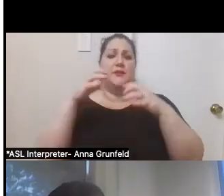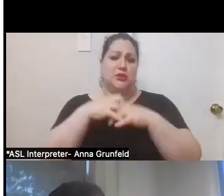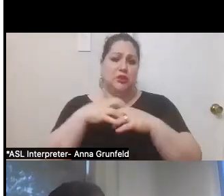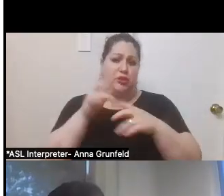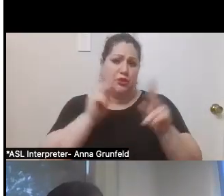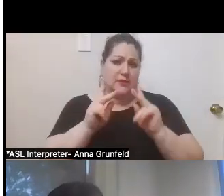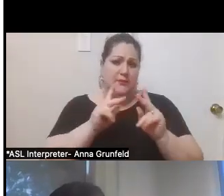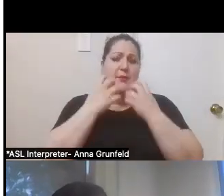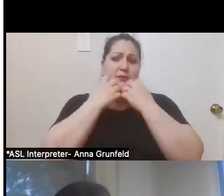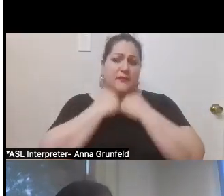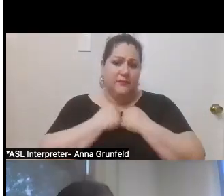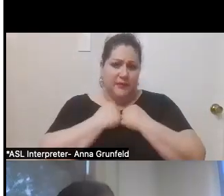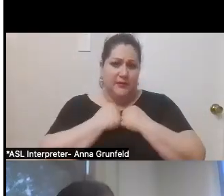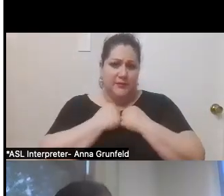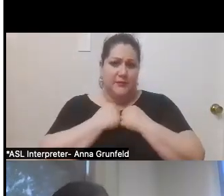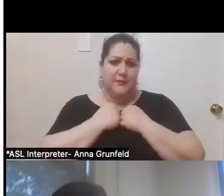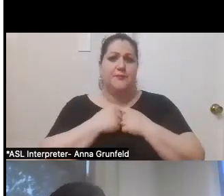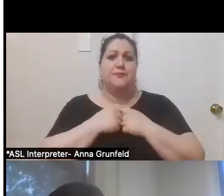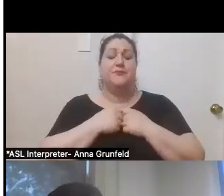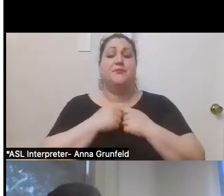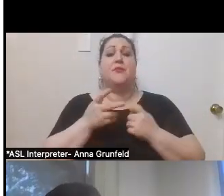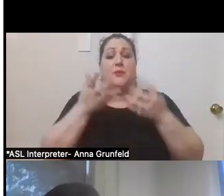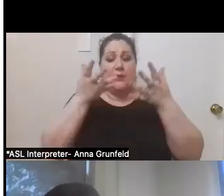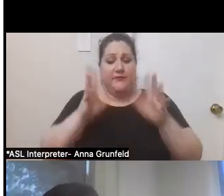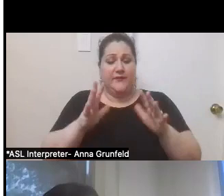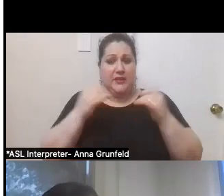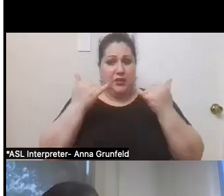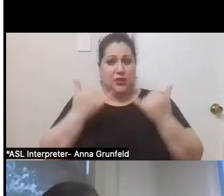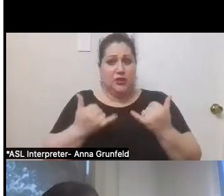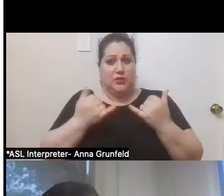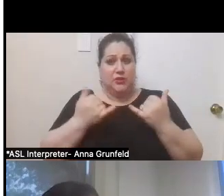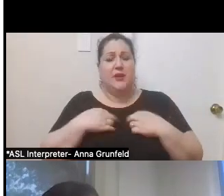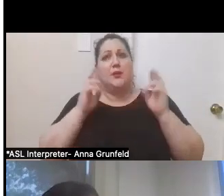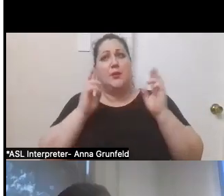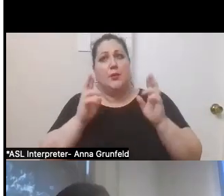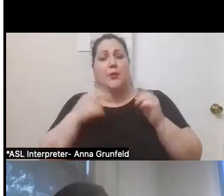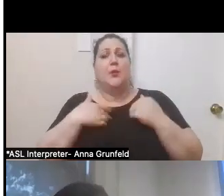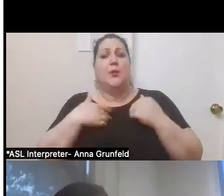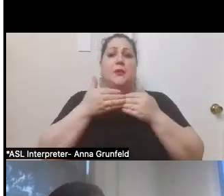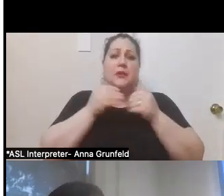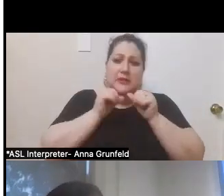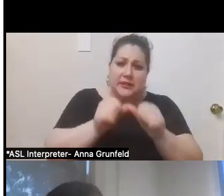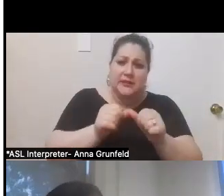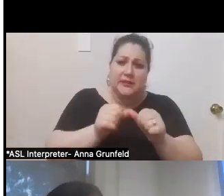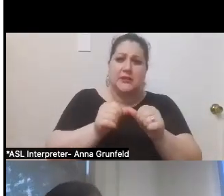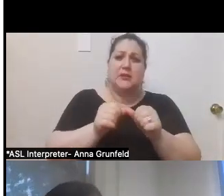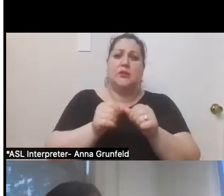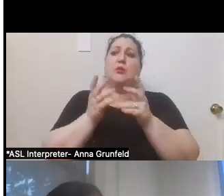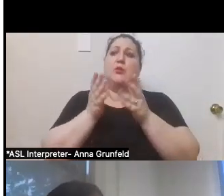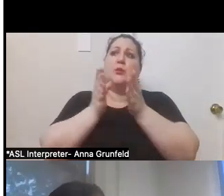And as we leave here today that we continue to ask for your guidance and strength to